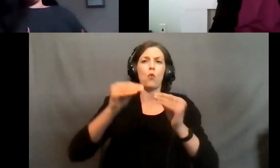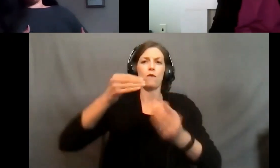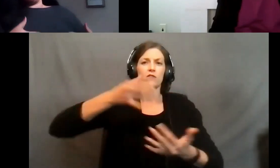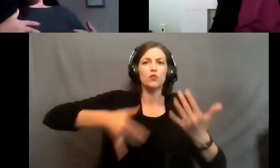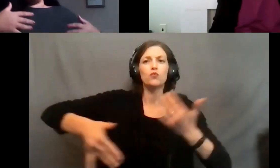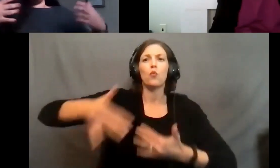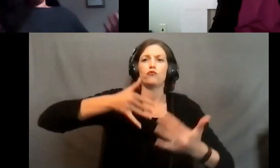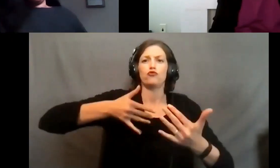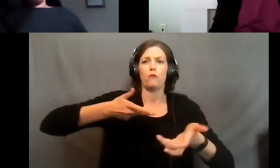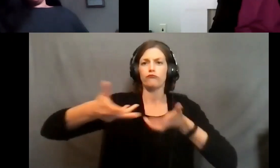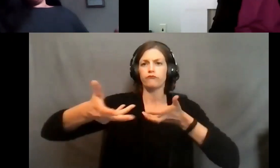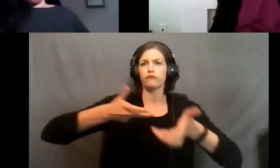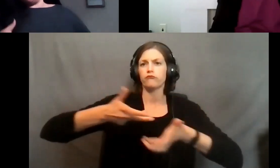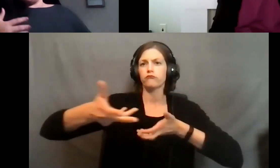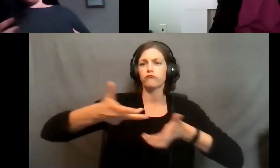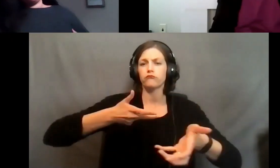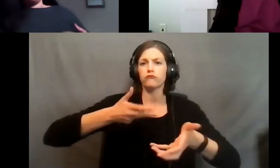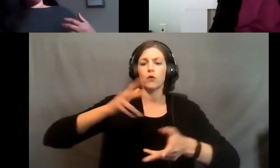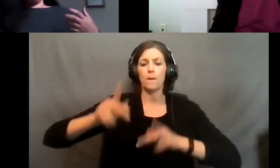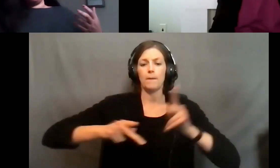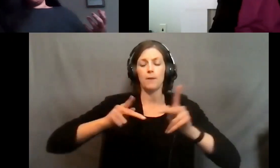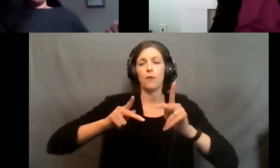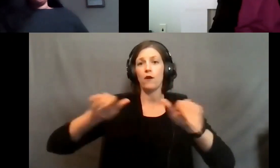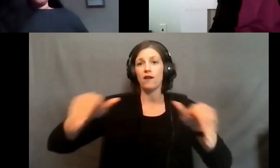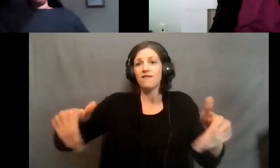13:13:24 People will be invited to come in freely speak